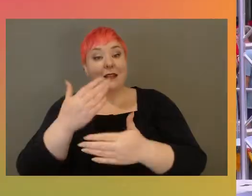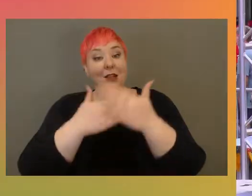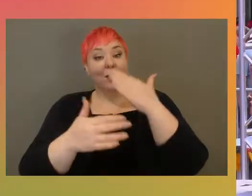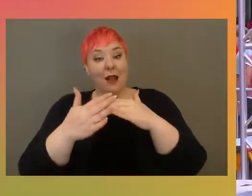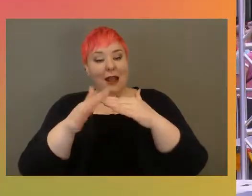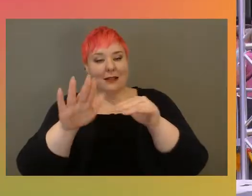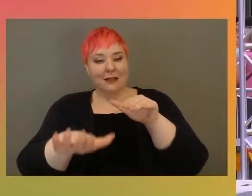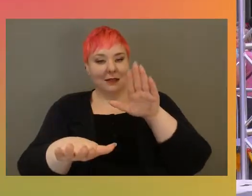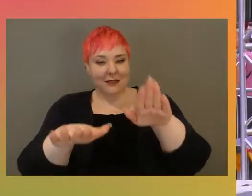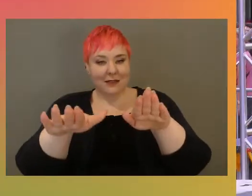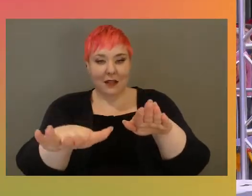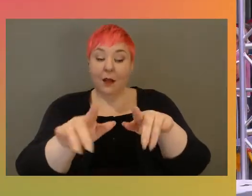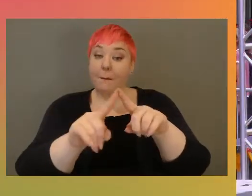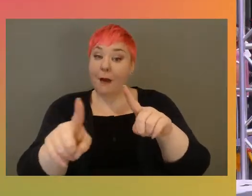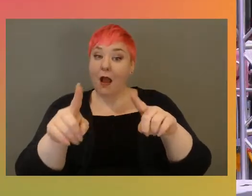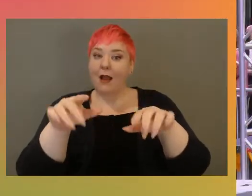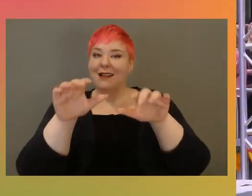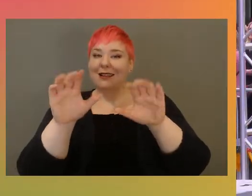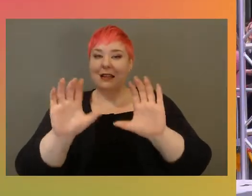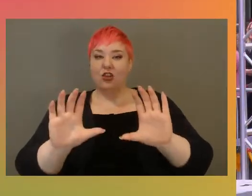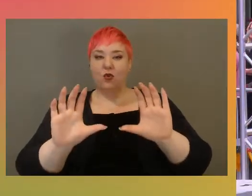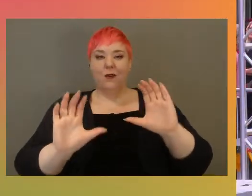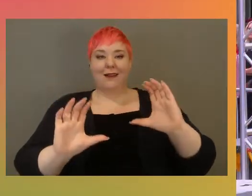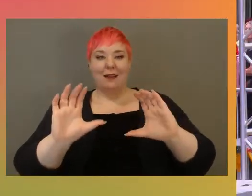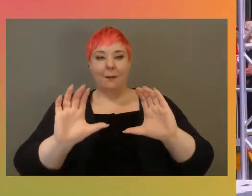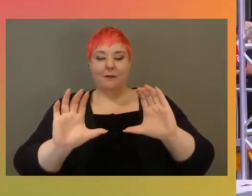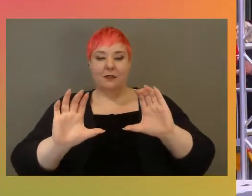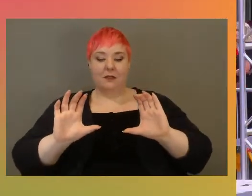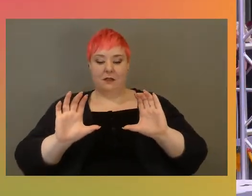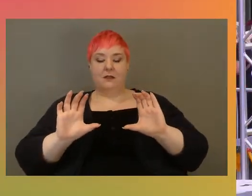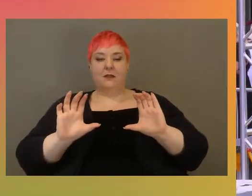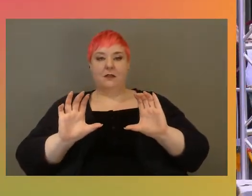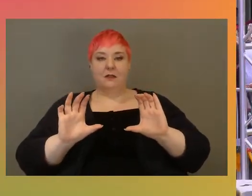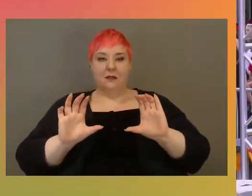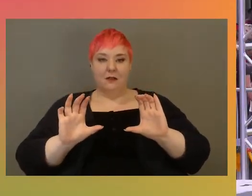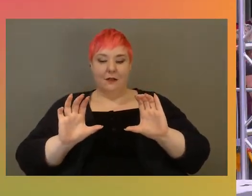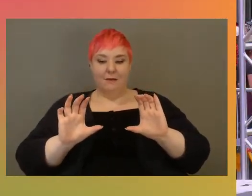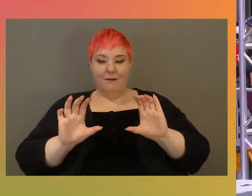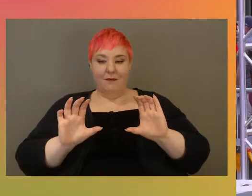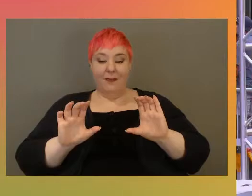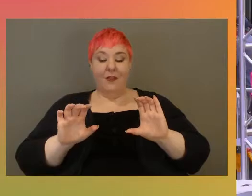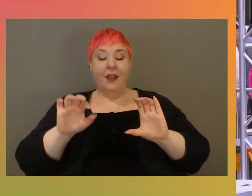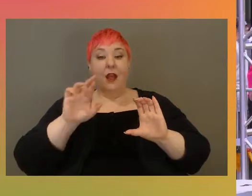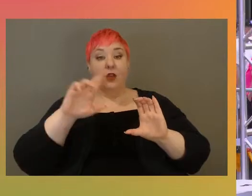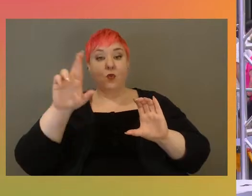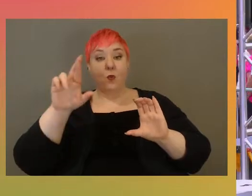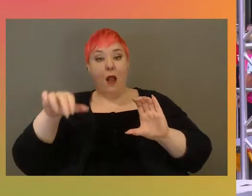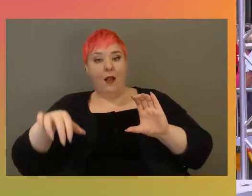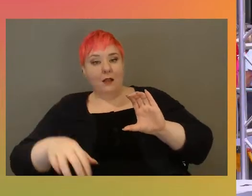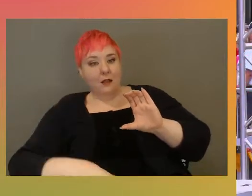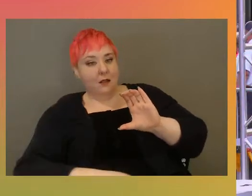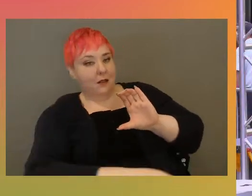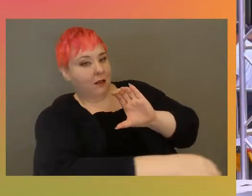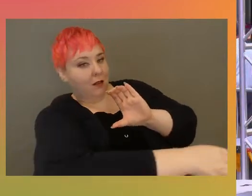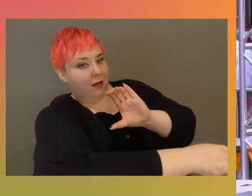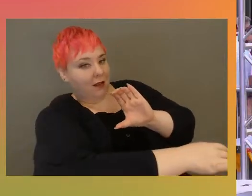LITTLE BIT. EXHALE FORWARD. WALK YOUR HANDS FORWARD, BUT